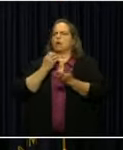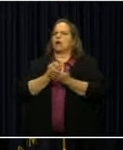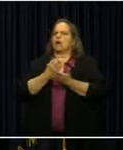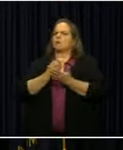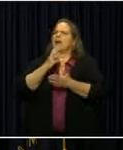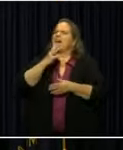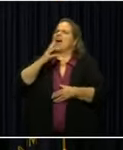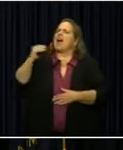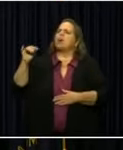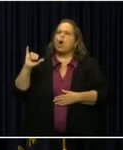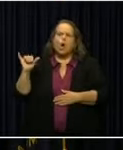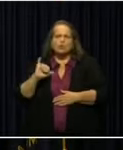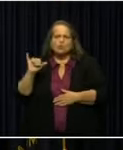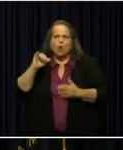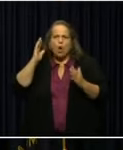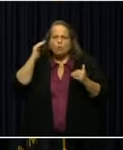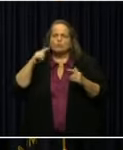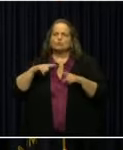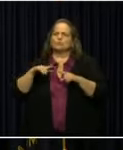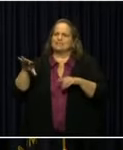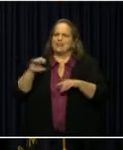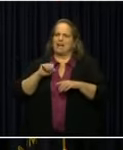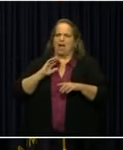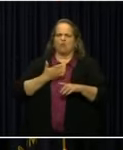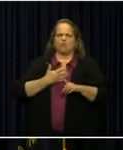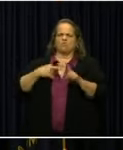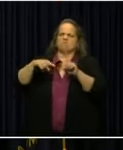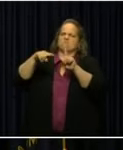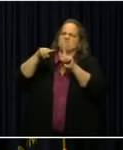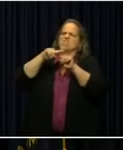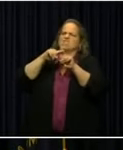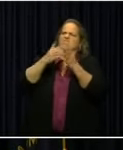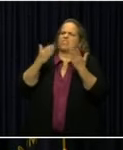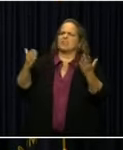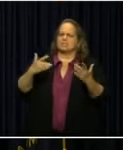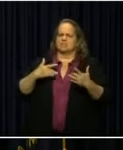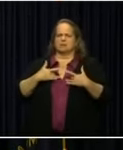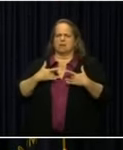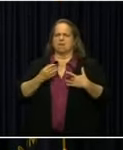GRANDFATHER'S 65th BIRTHDAY.